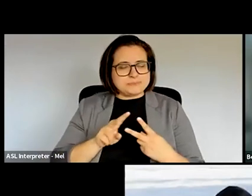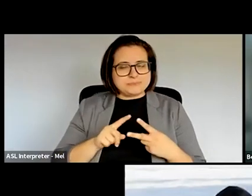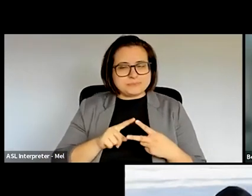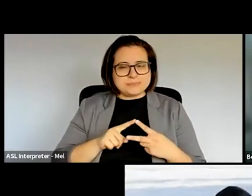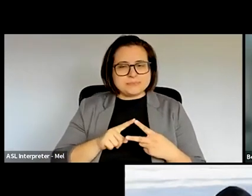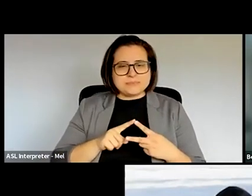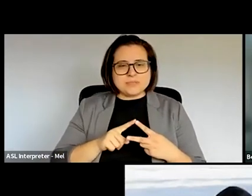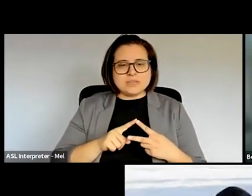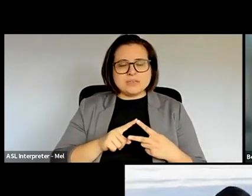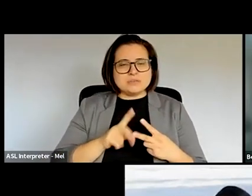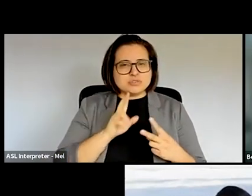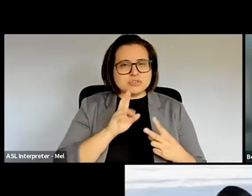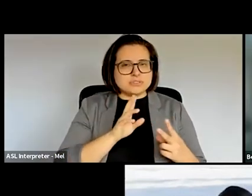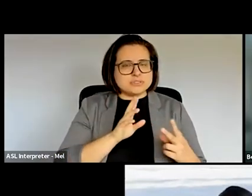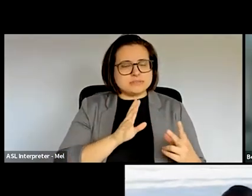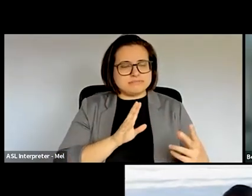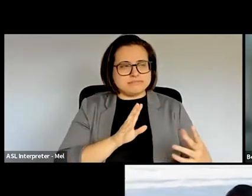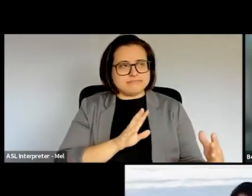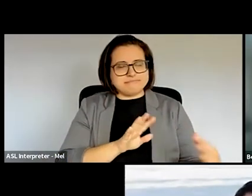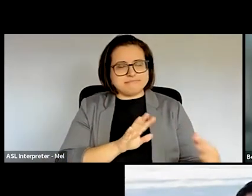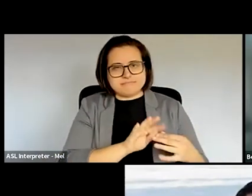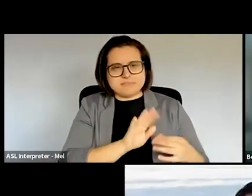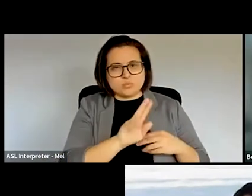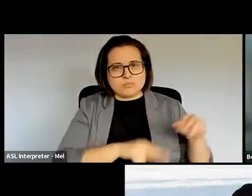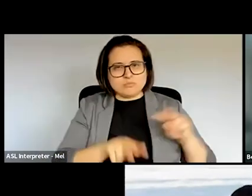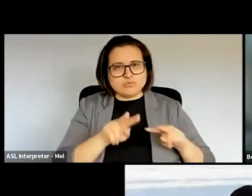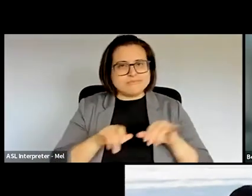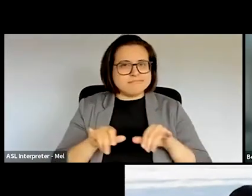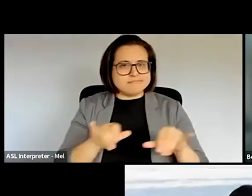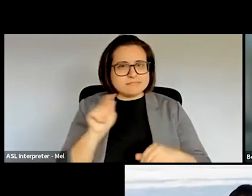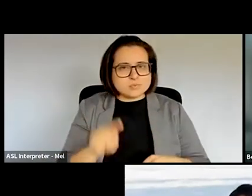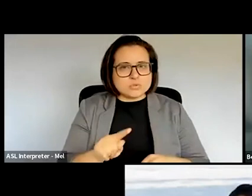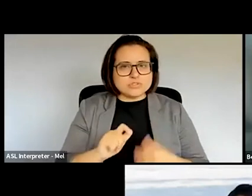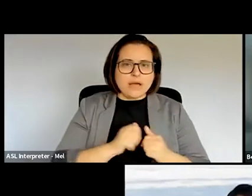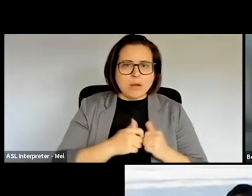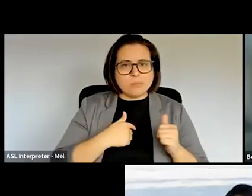on your observation about a common question, how to do something, I think that actually